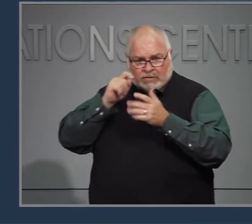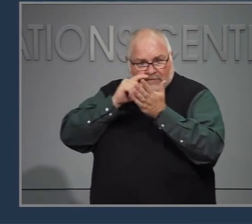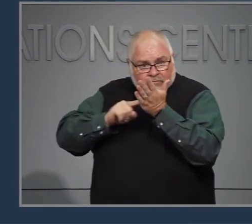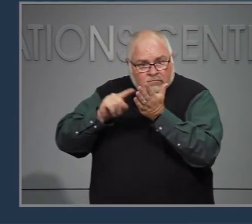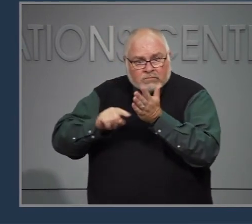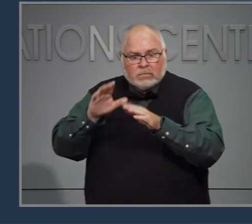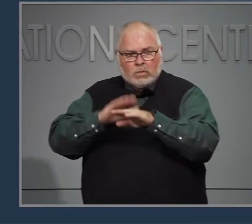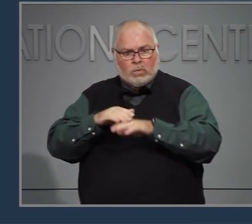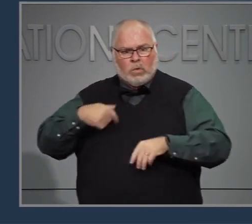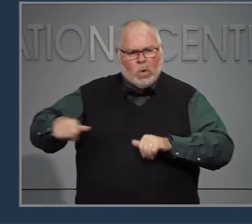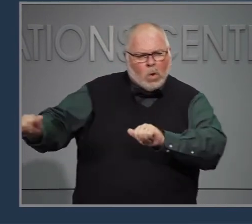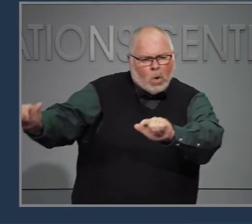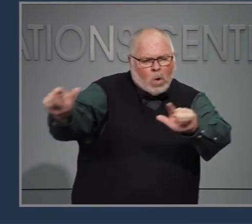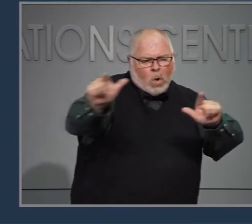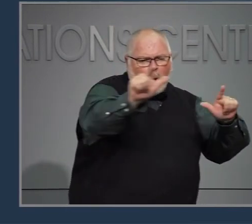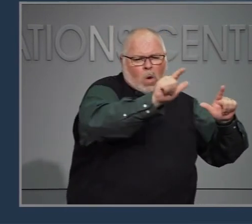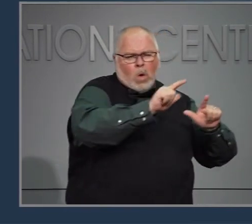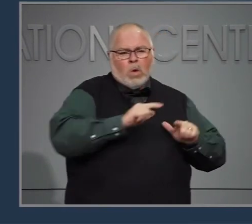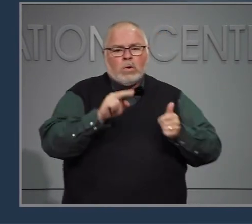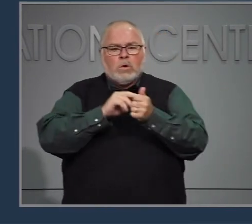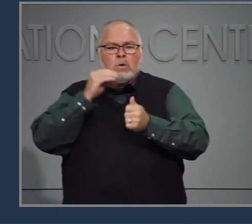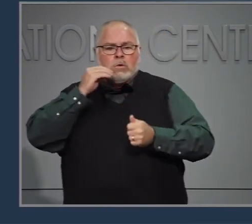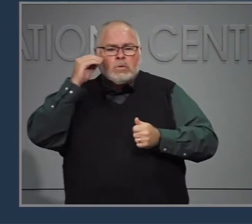ALL OF THE NURSING HOMES IN NORTH CAROLINA.